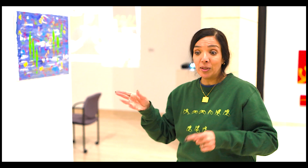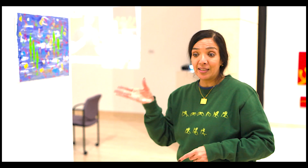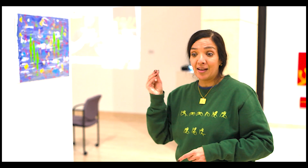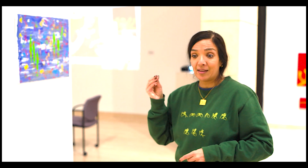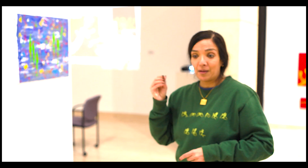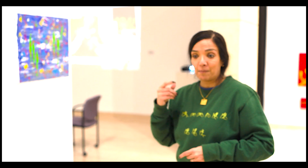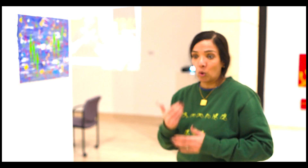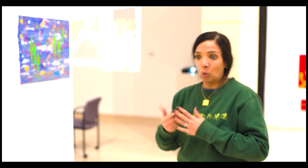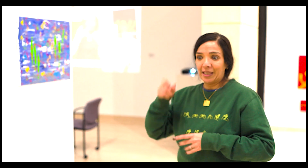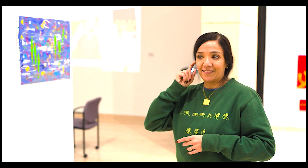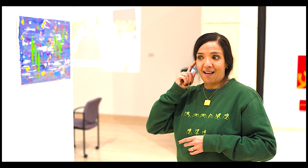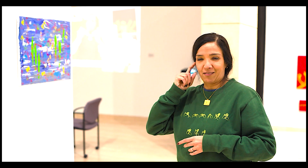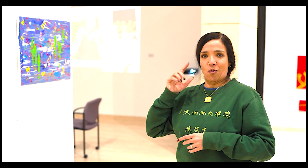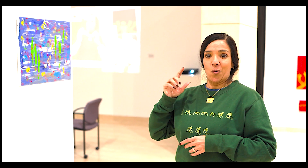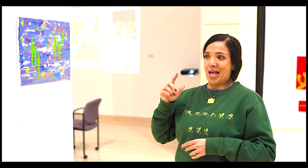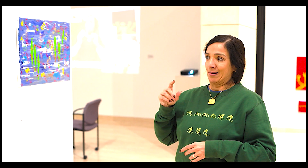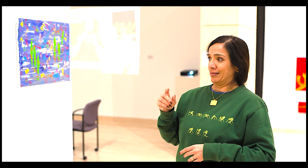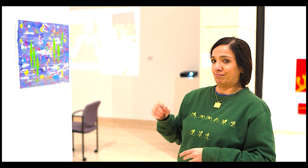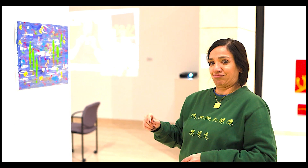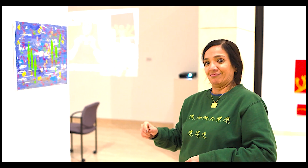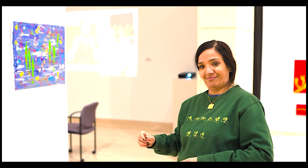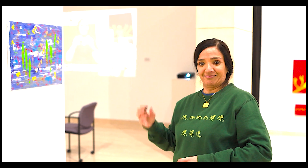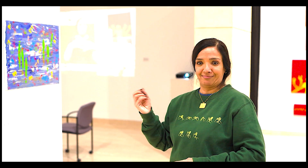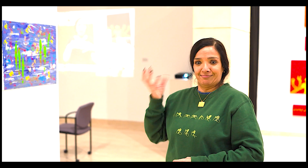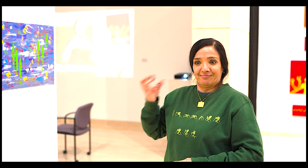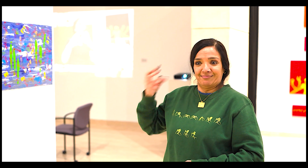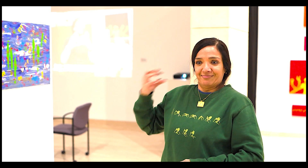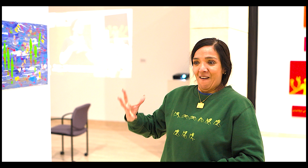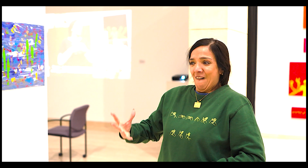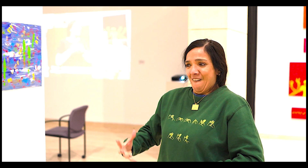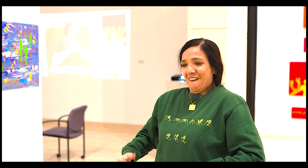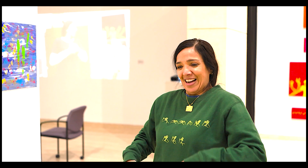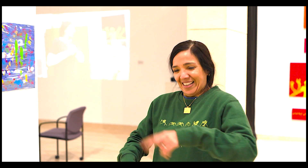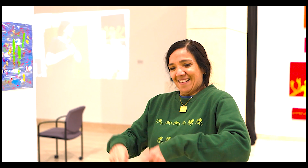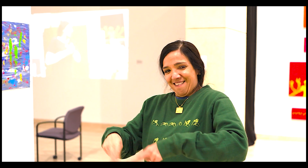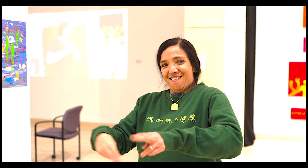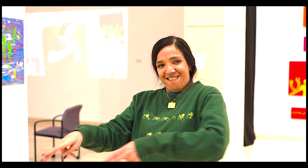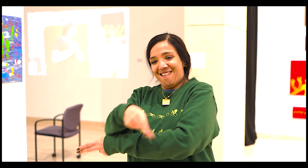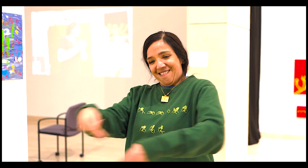This one is about hearing music, 'cause I got my new hearing aid, and I thought, "Wow, I can actually hear,"